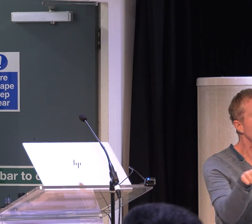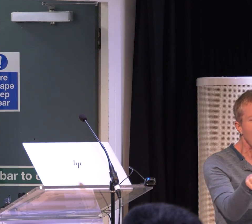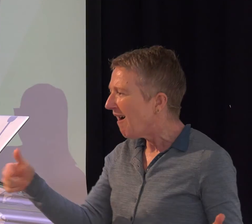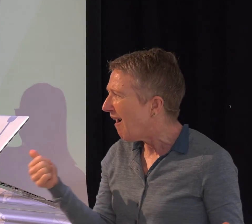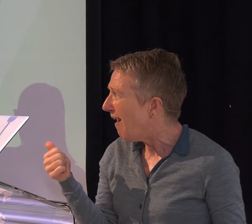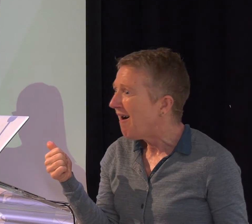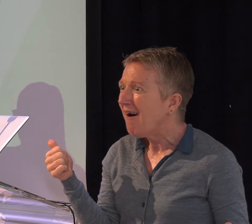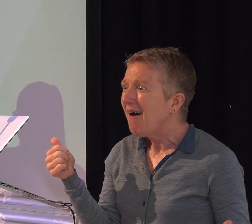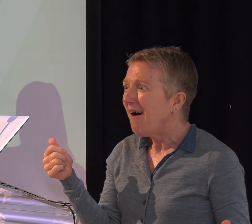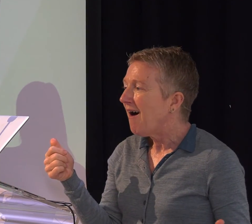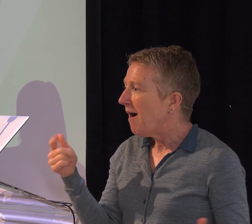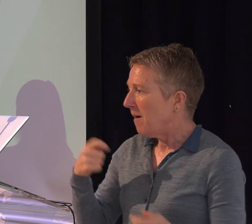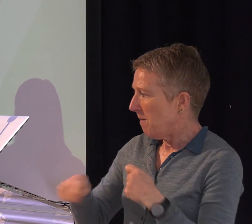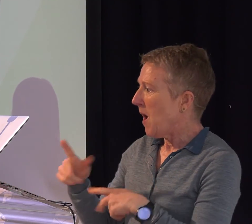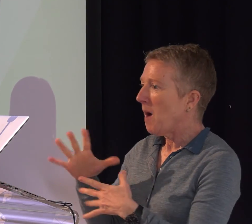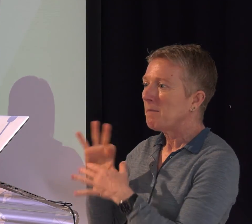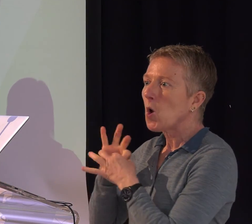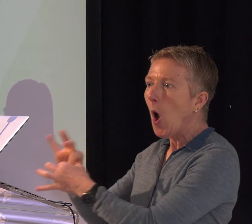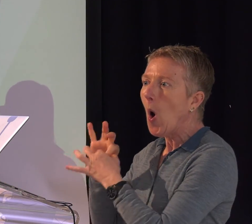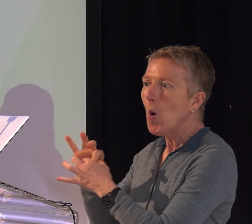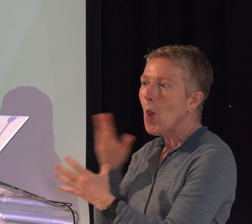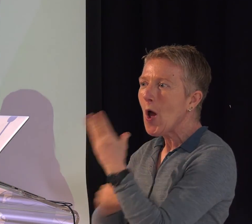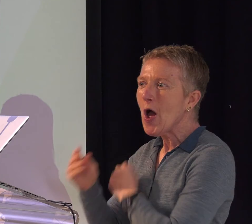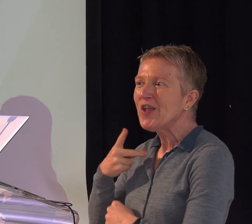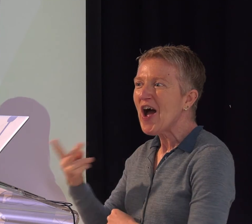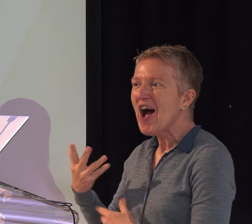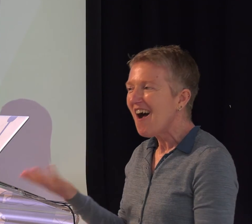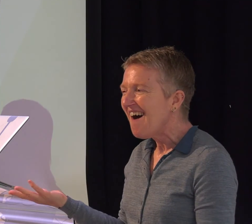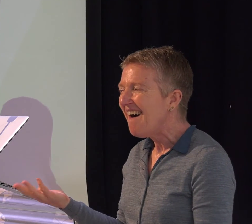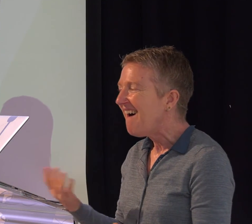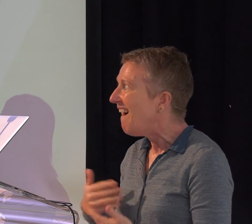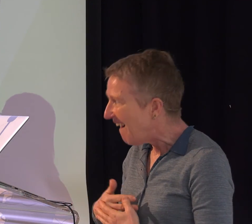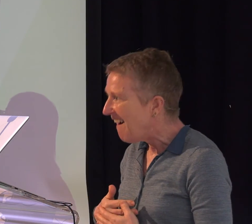and we're becoming co-learners with those. This is the first time that we've started to try